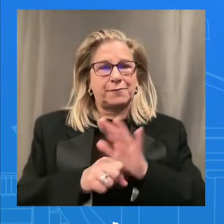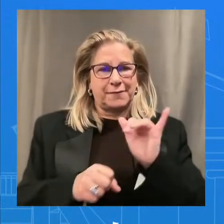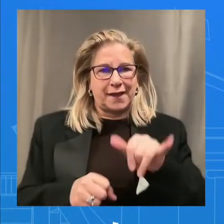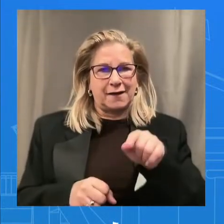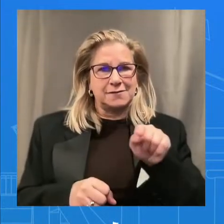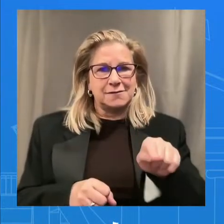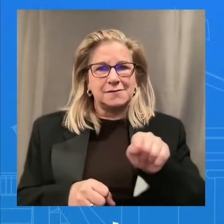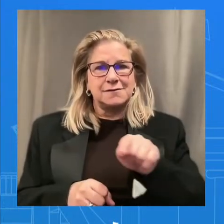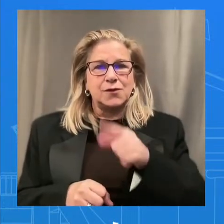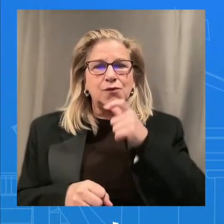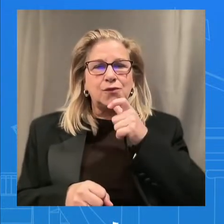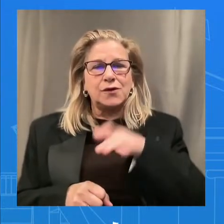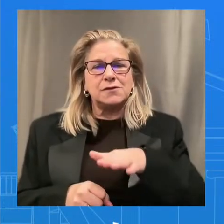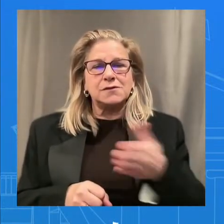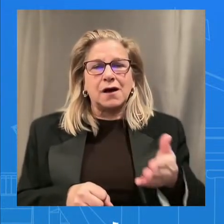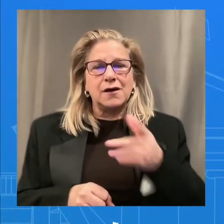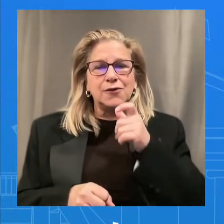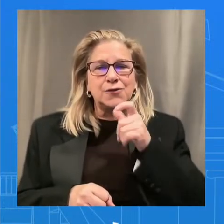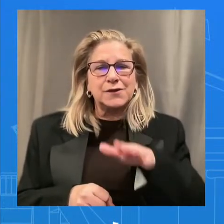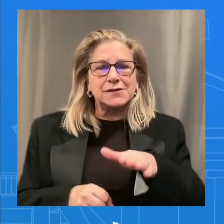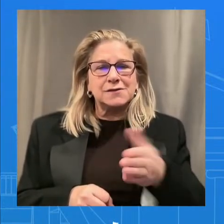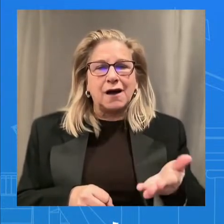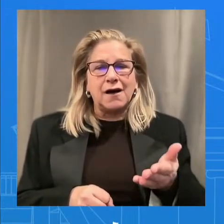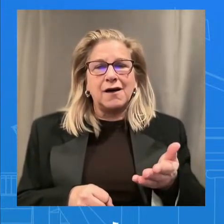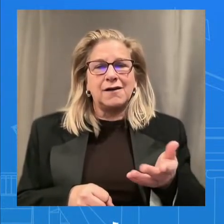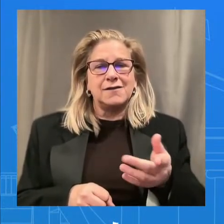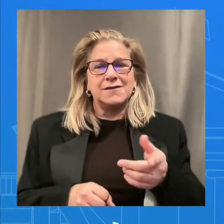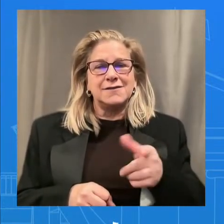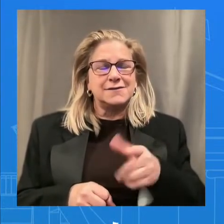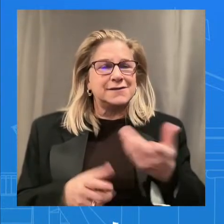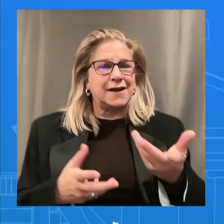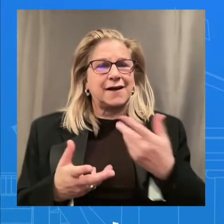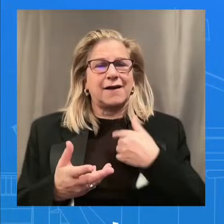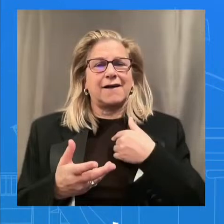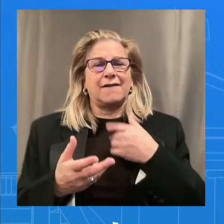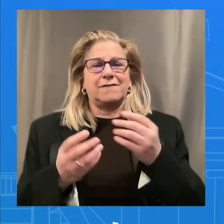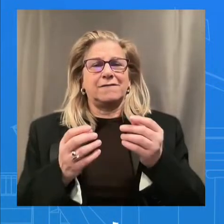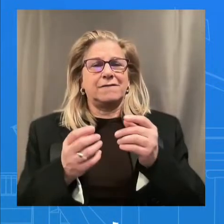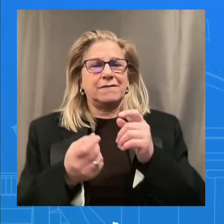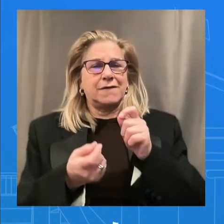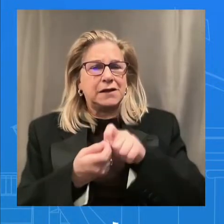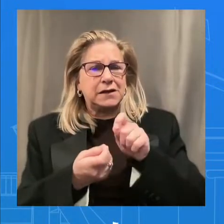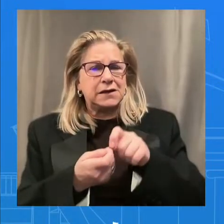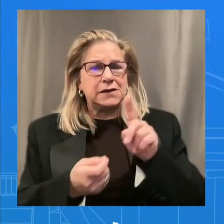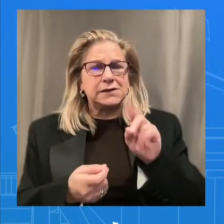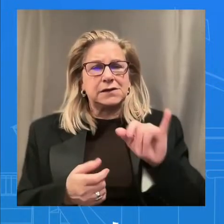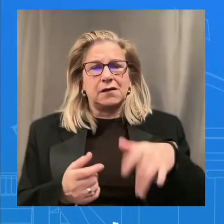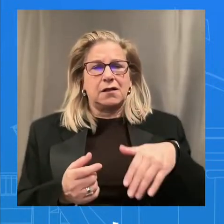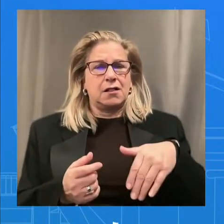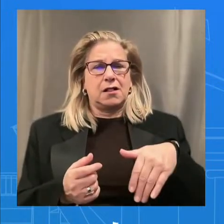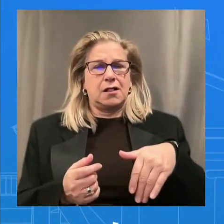as the president has made to -- to families. Right now, the president’s commitment -- and you’re going to hear him in a couple of hours